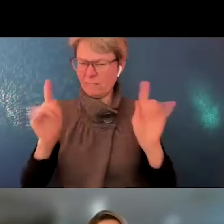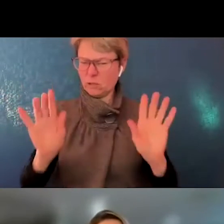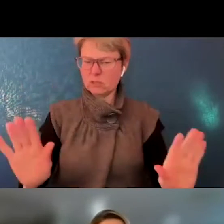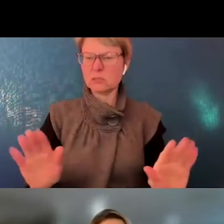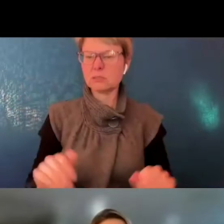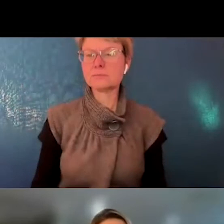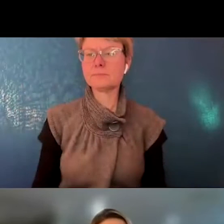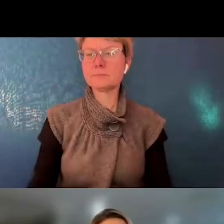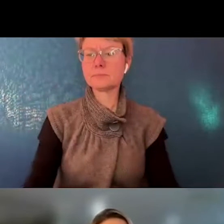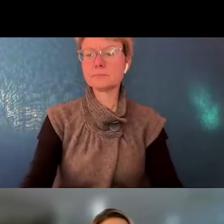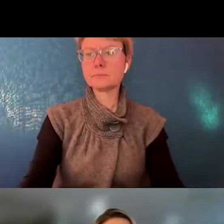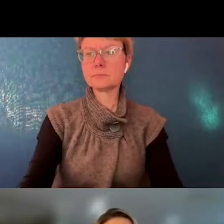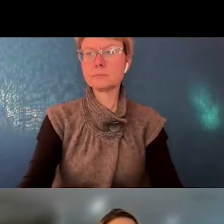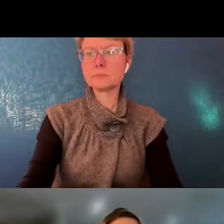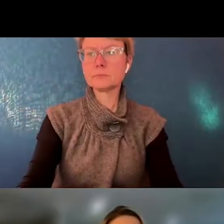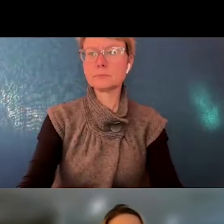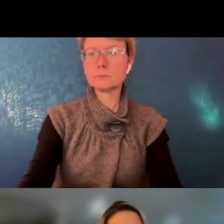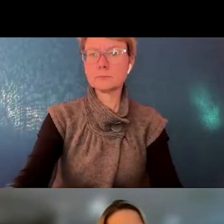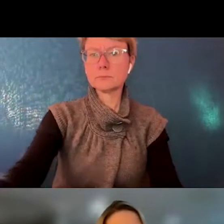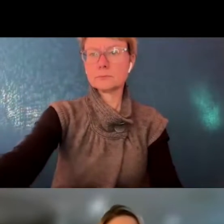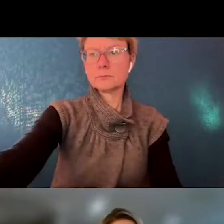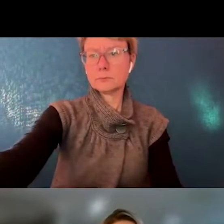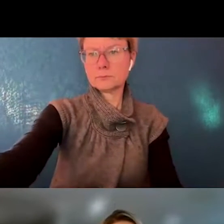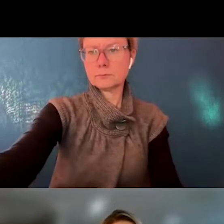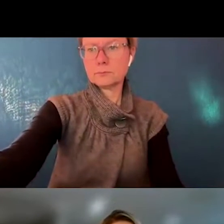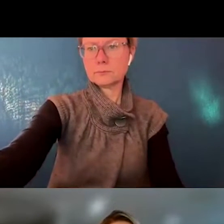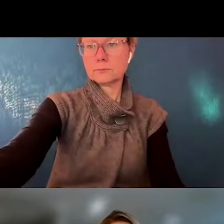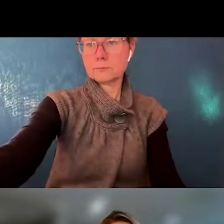uh yeah thanks Karina the so the I work in the children's Court uh and the children's Court of